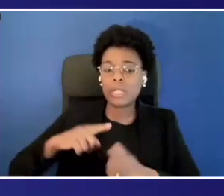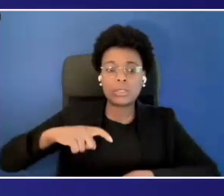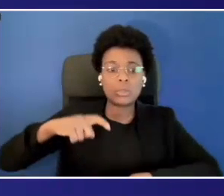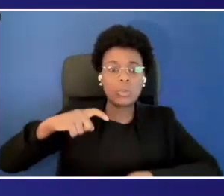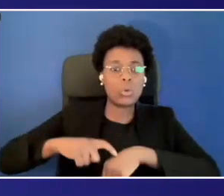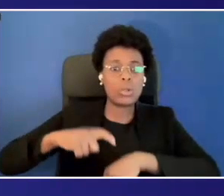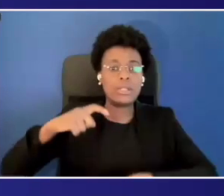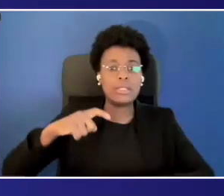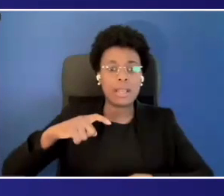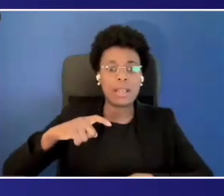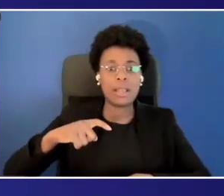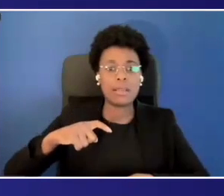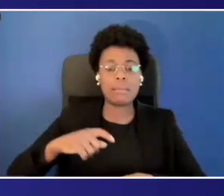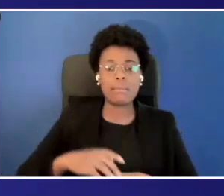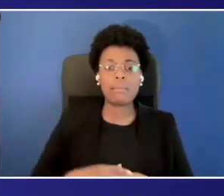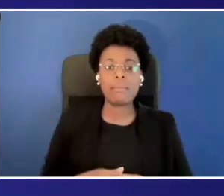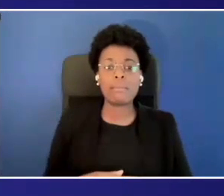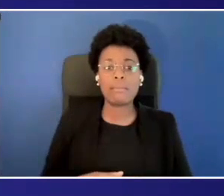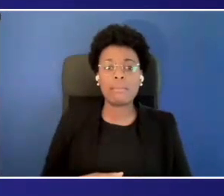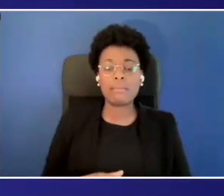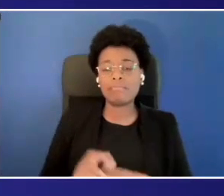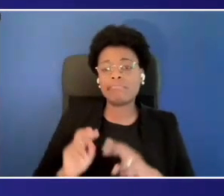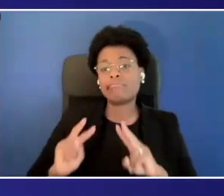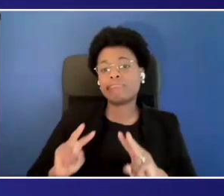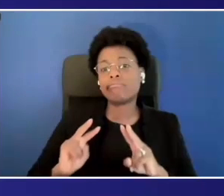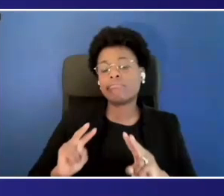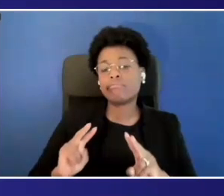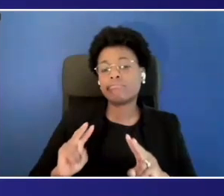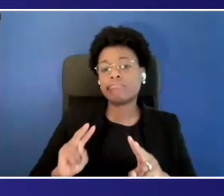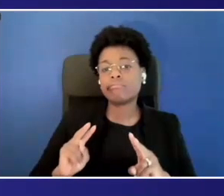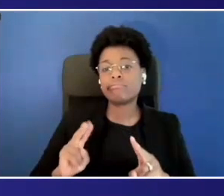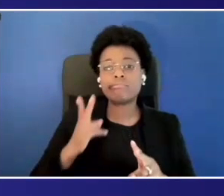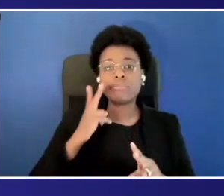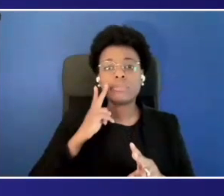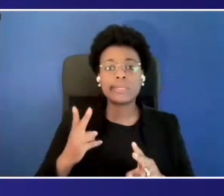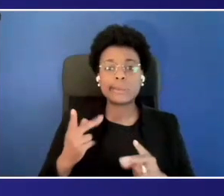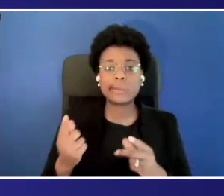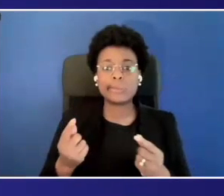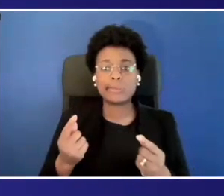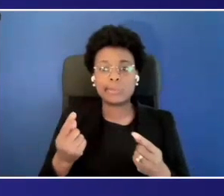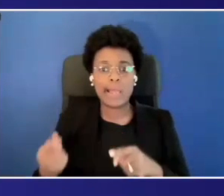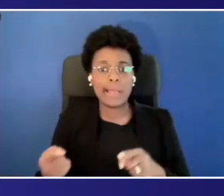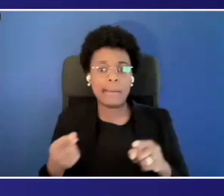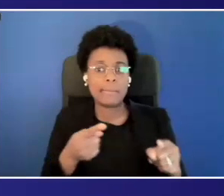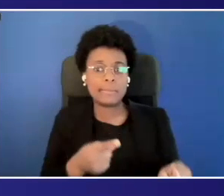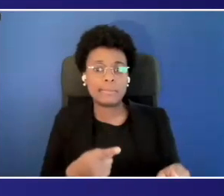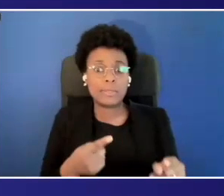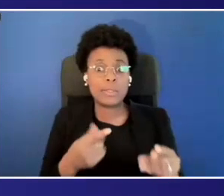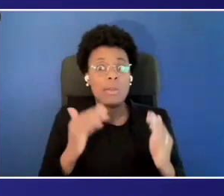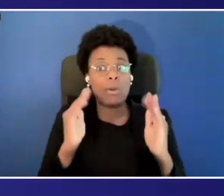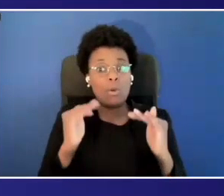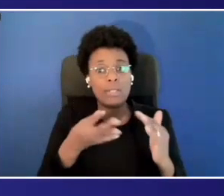And, just looking forward to seeing what, we do hopefully in the near future, but, thank you for the opportunity.